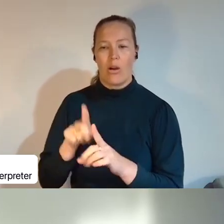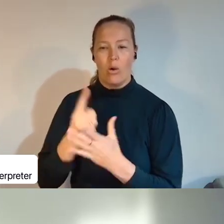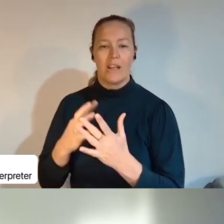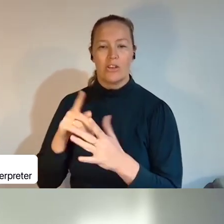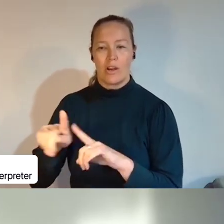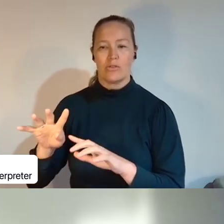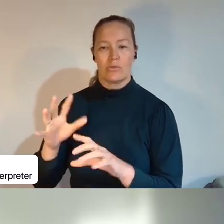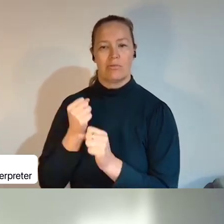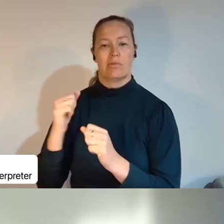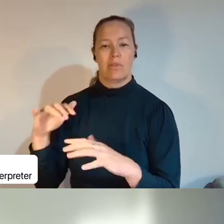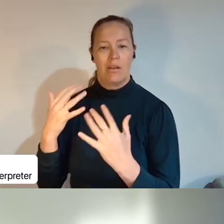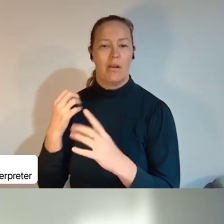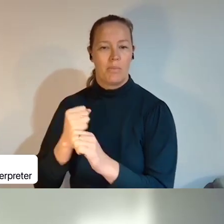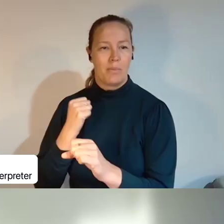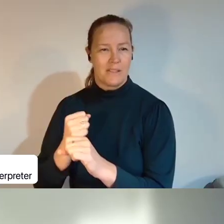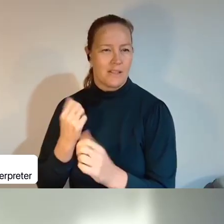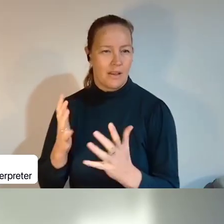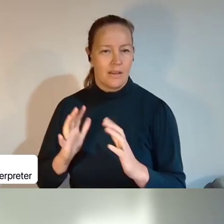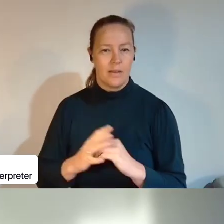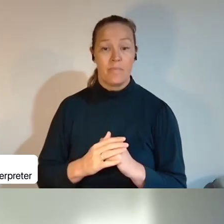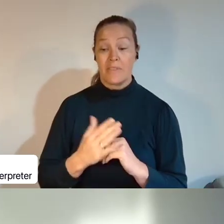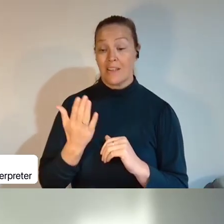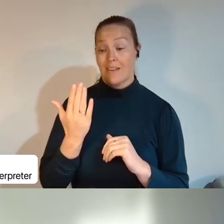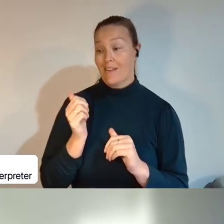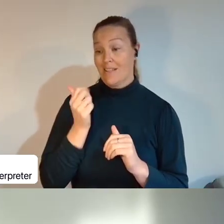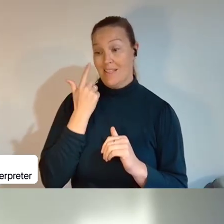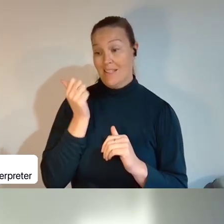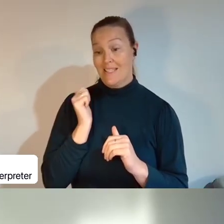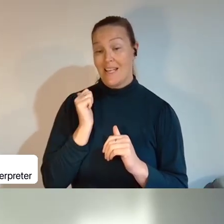Incidentally, I just looked him up yesterday and I think he is still involved in politics.